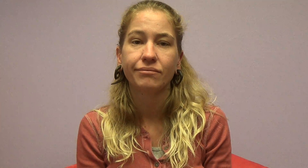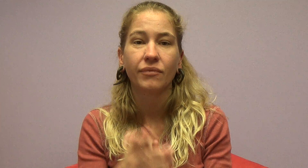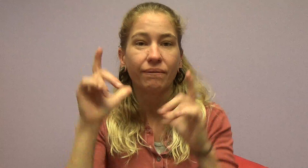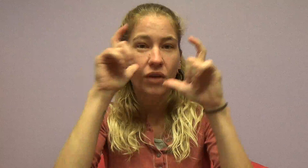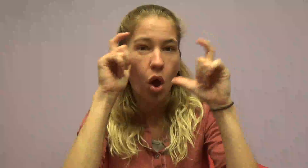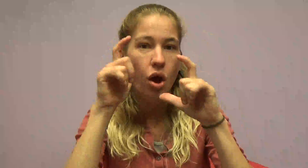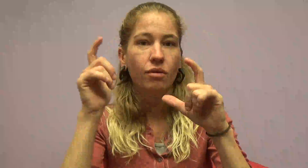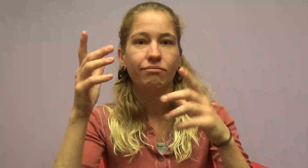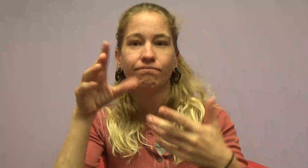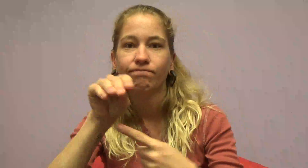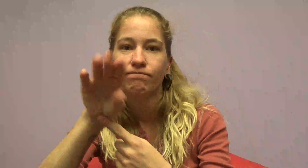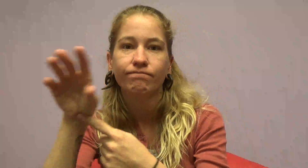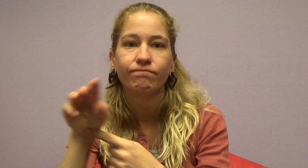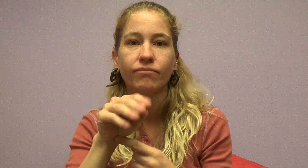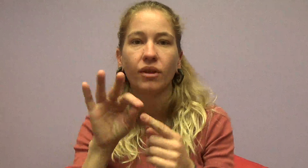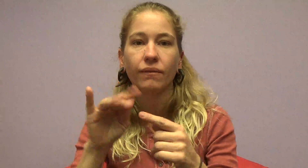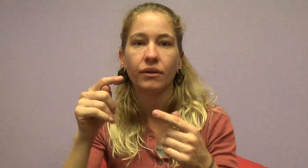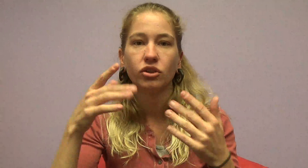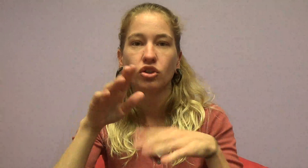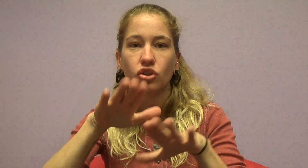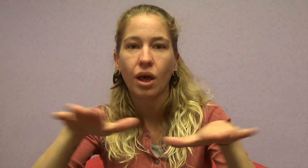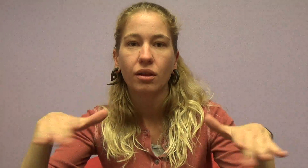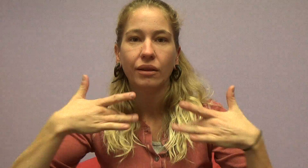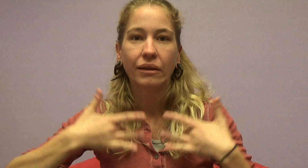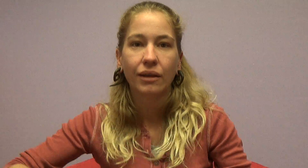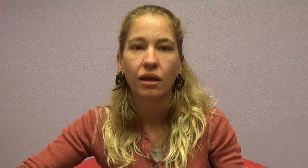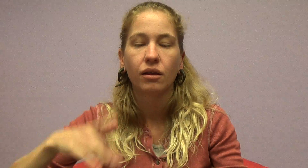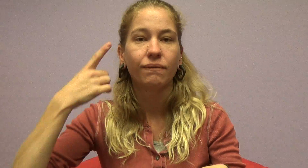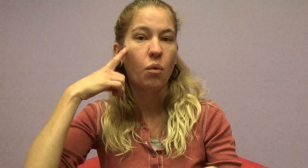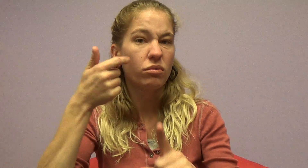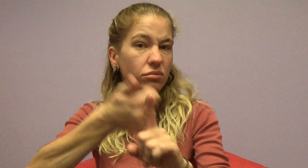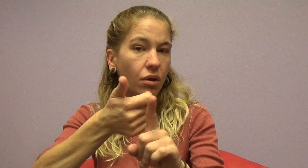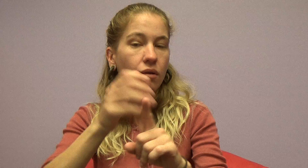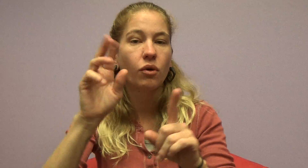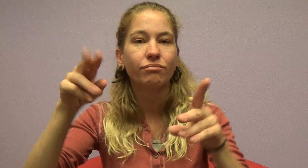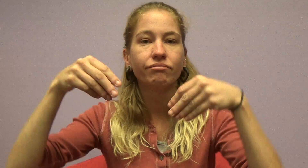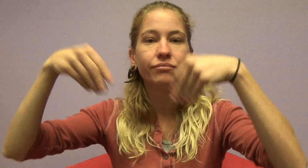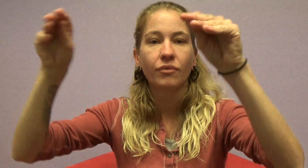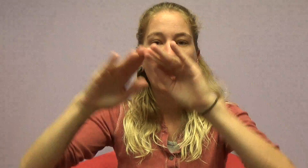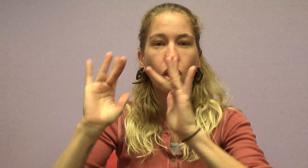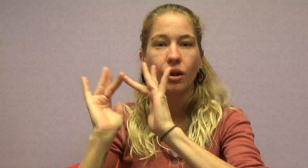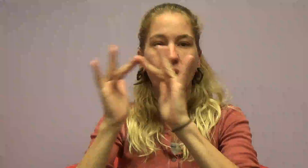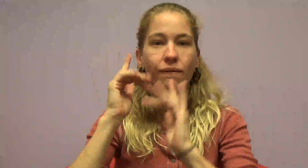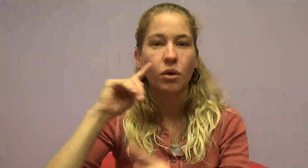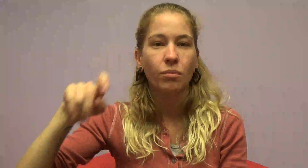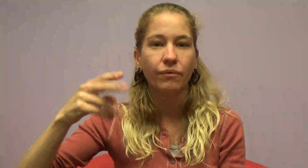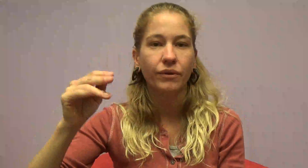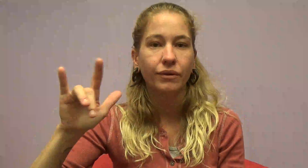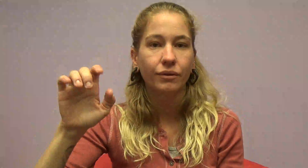Photographs of children naked for child pornography, for perp's own pleasure, to sell on the internet for the pedophiles,